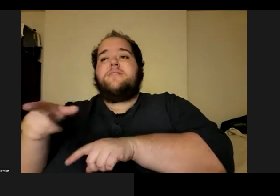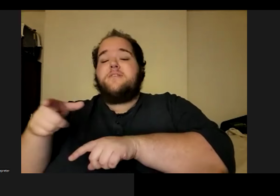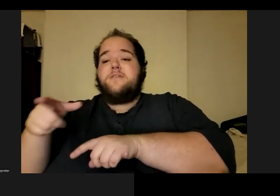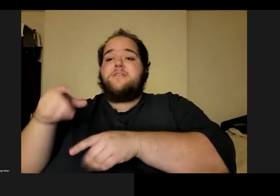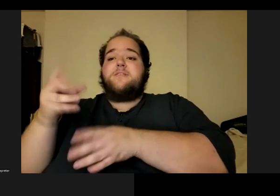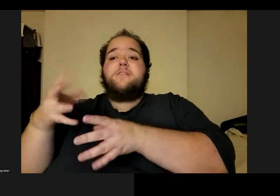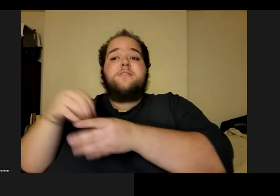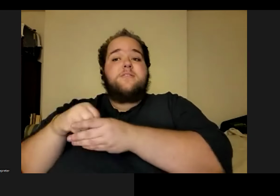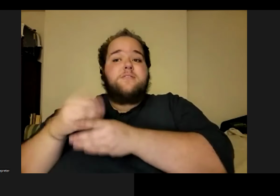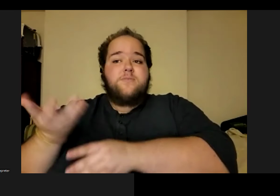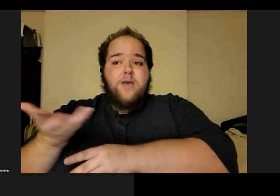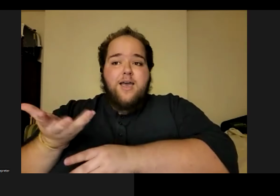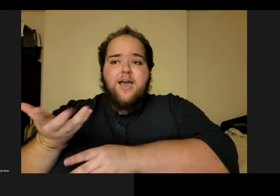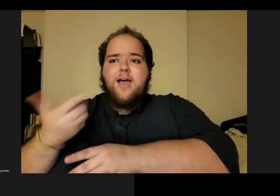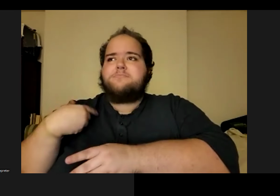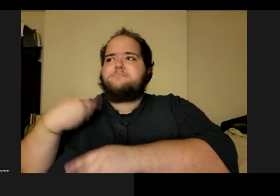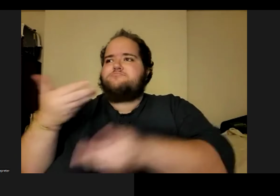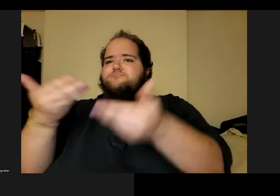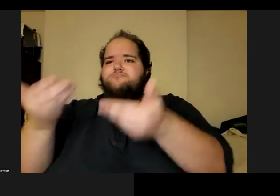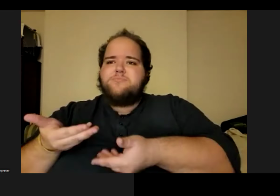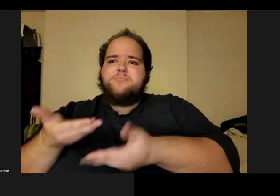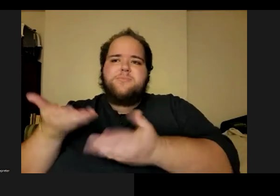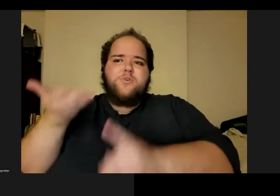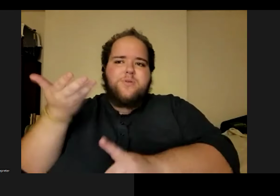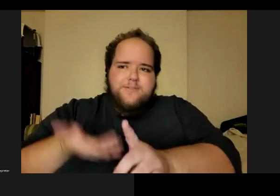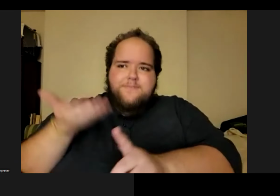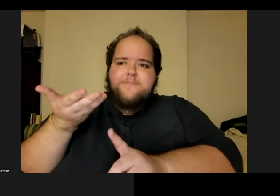you know you're introducing yourself. It's giving facts about you